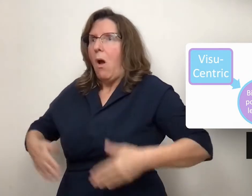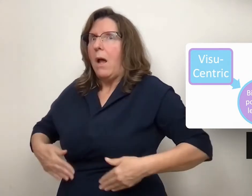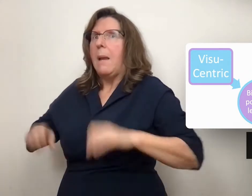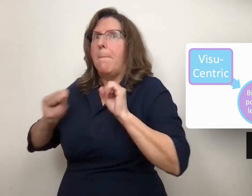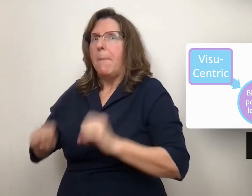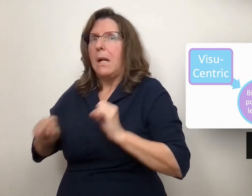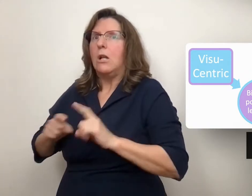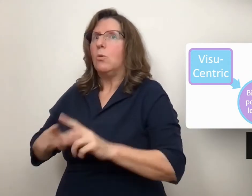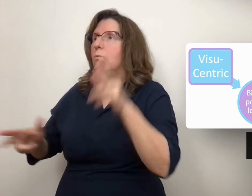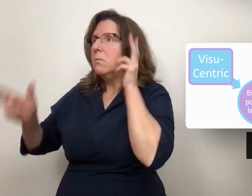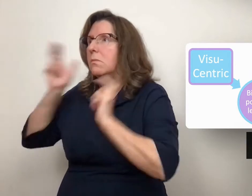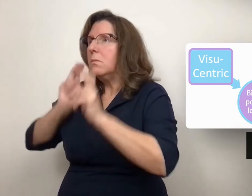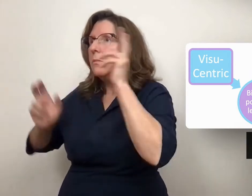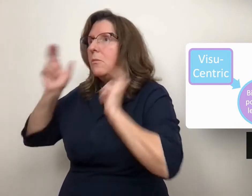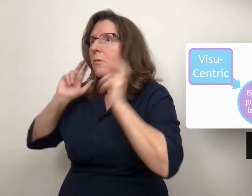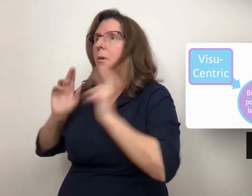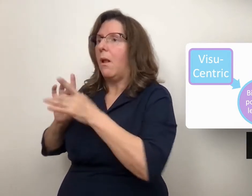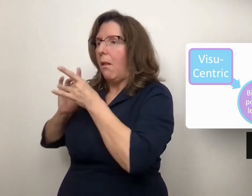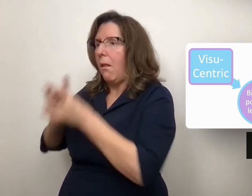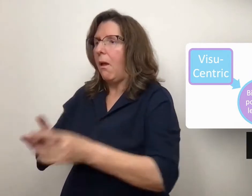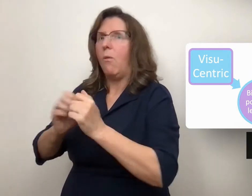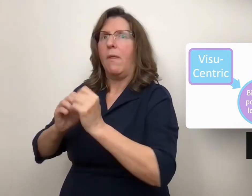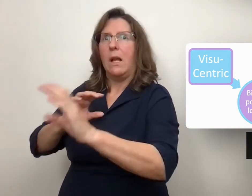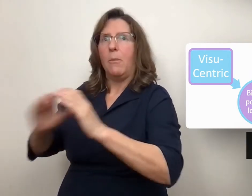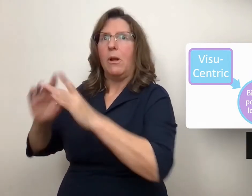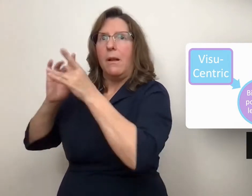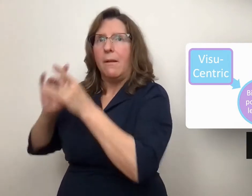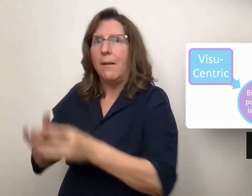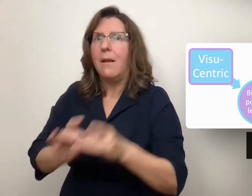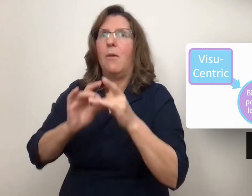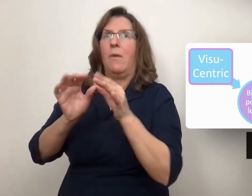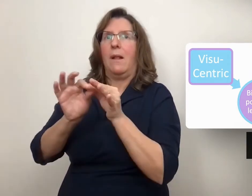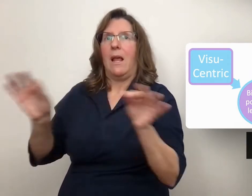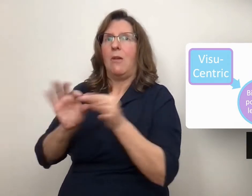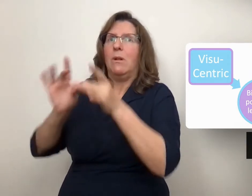Which means the physical ability to hear dominates our lives,